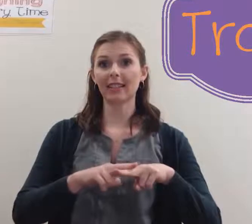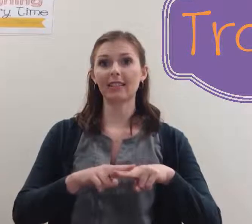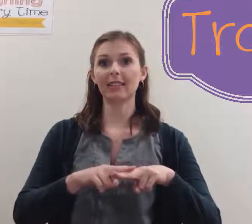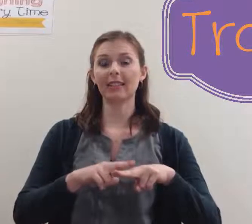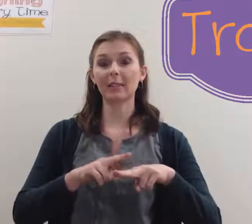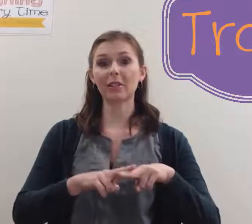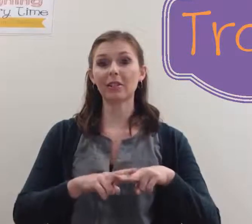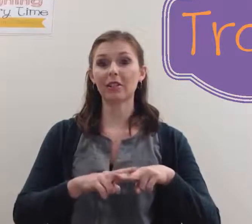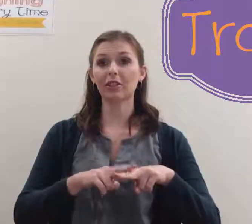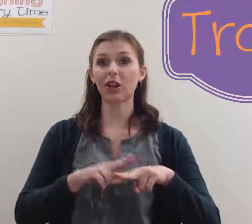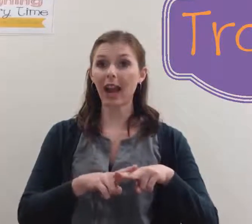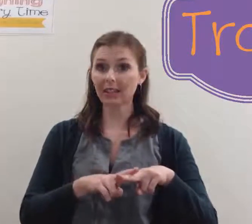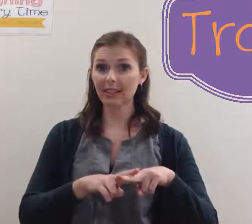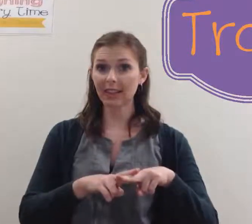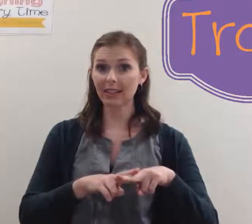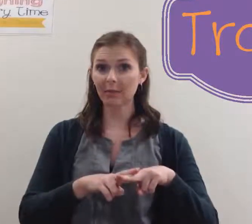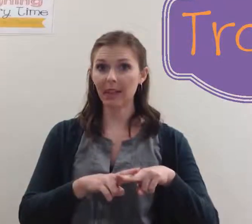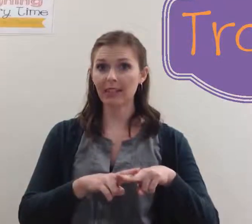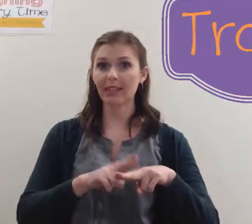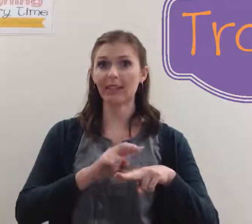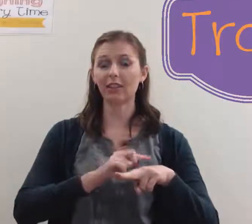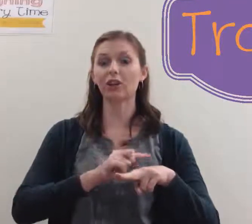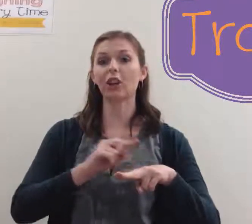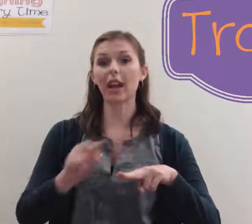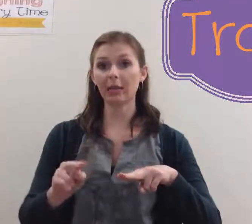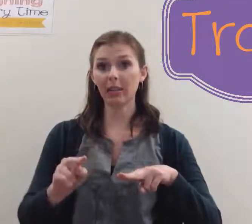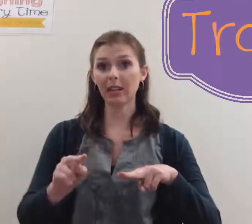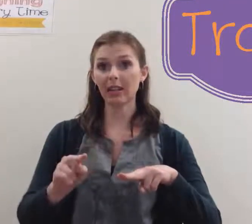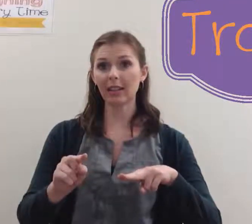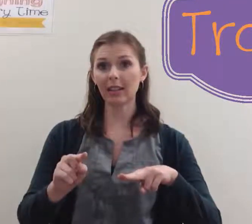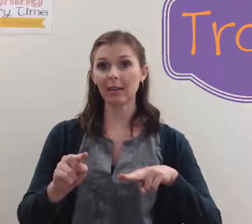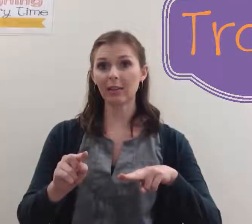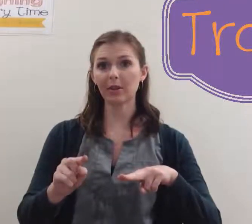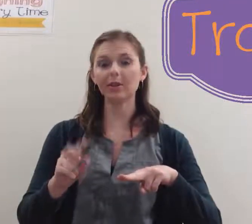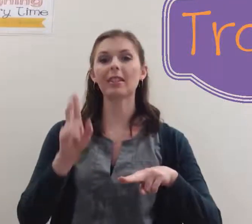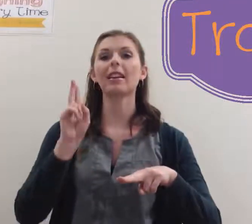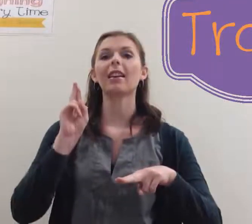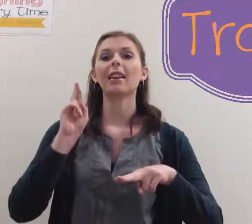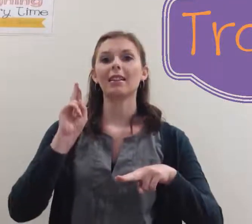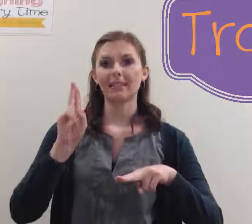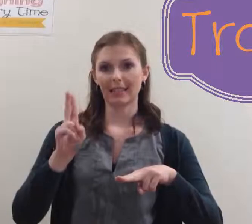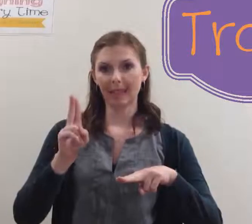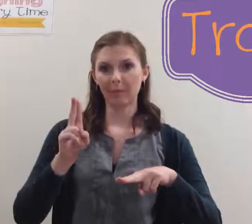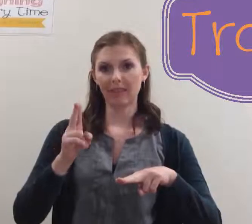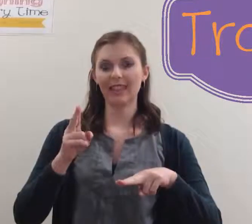Similar to tracks staying in place and the train being the thing that moves, same with this.